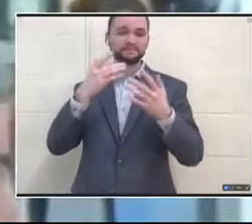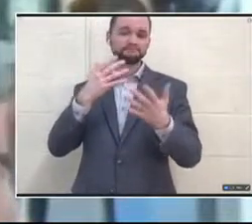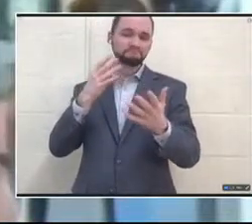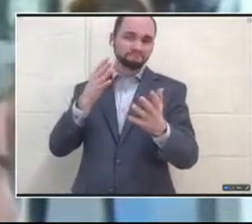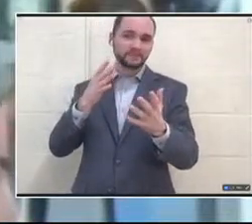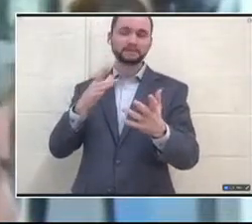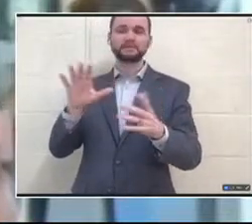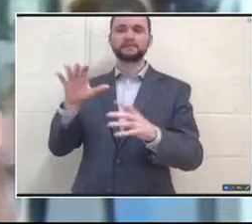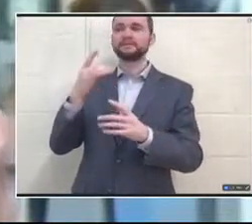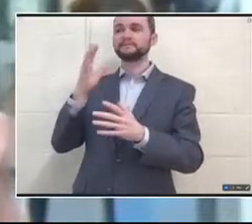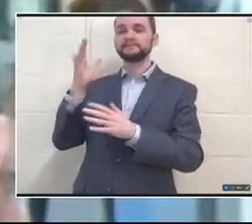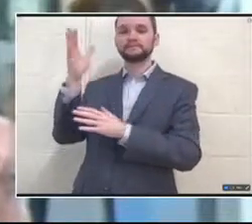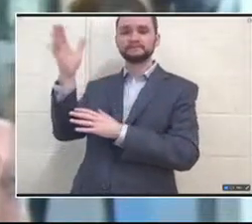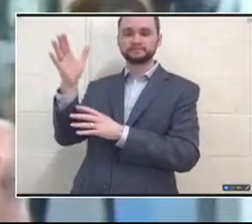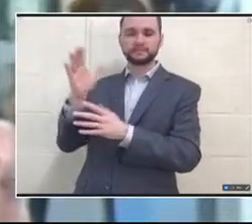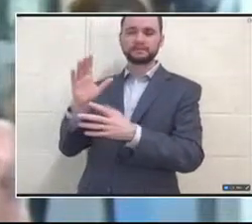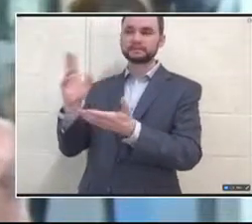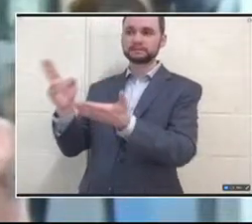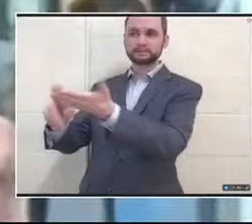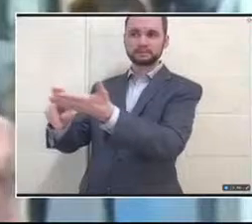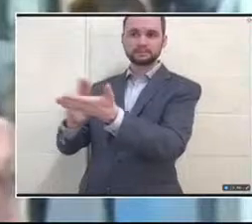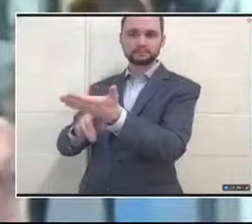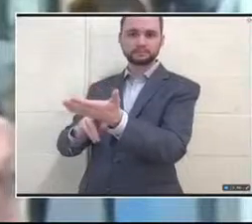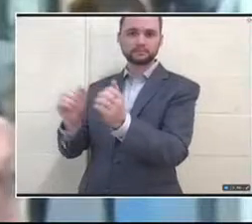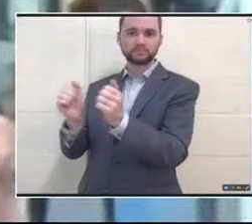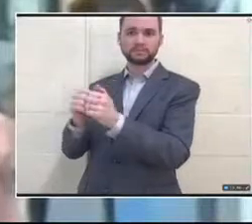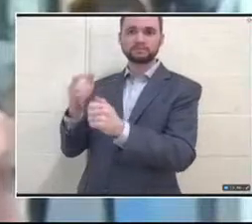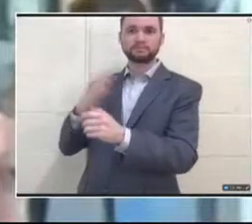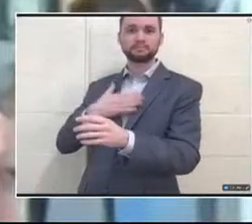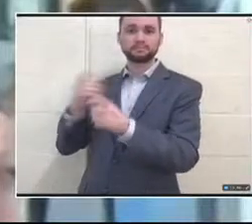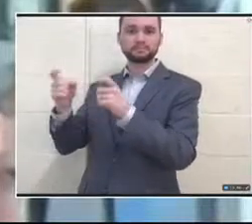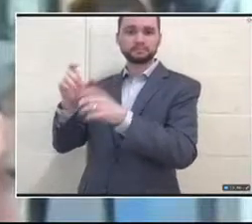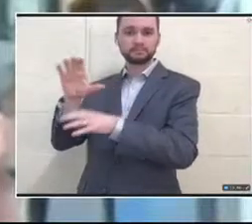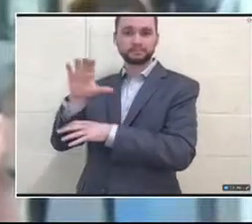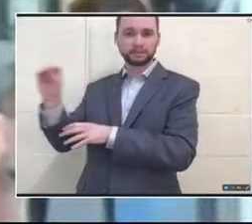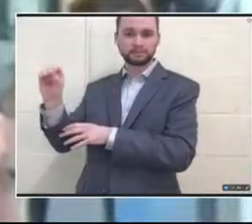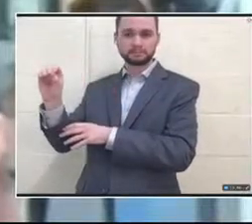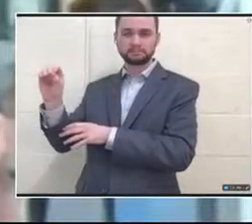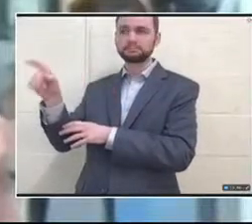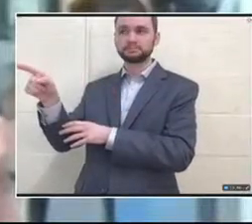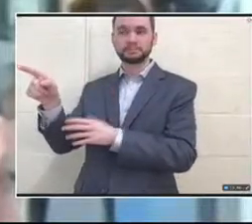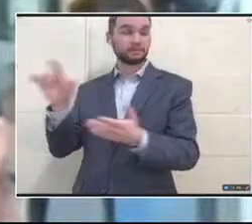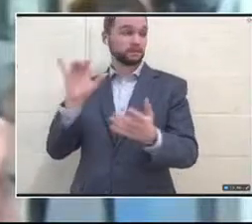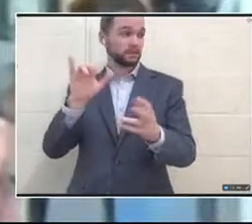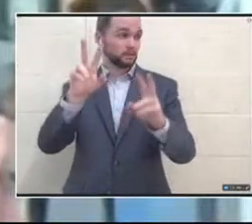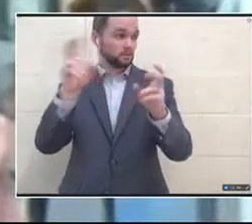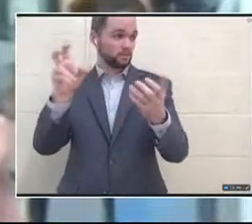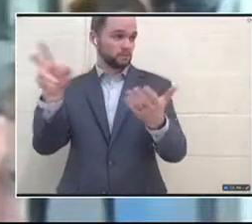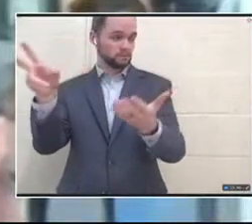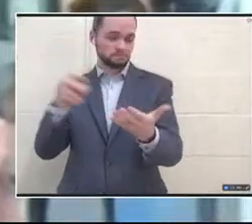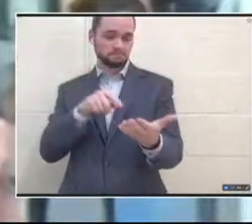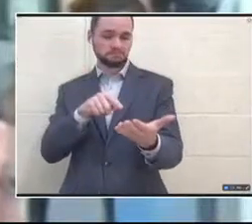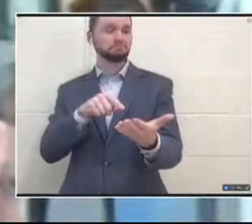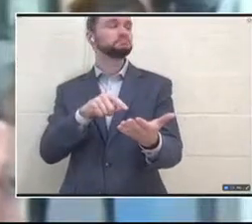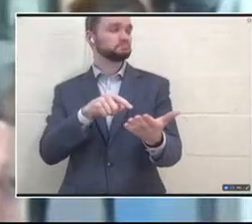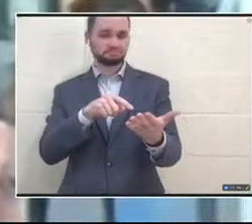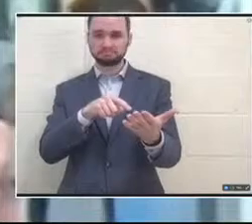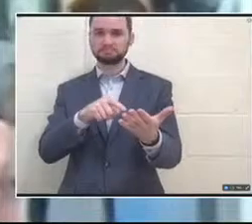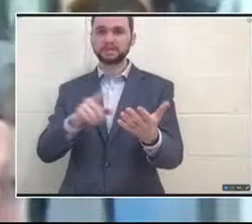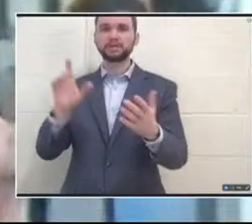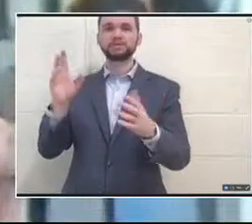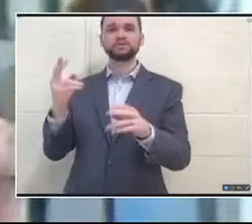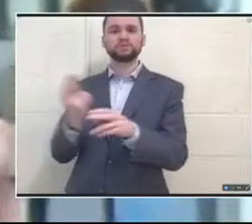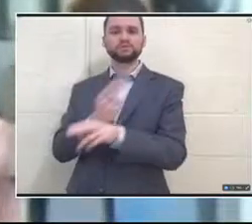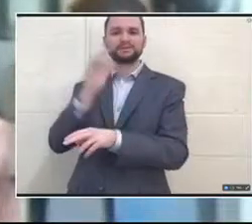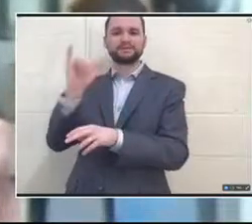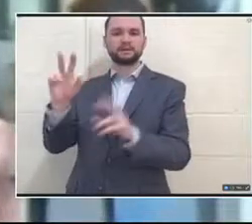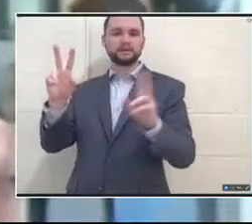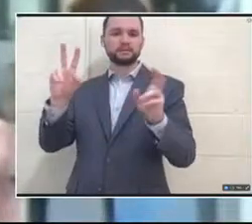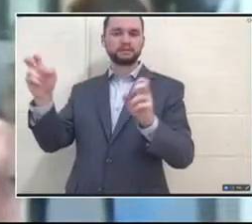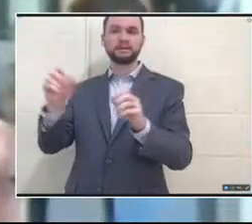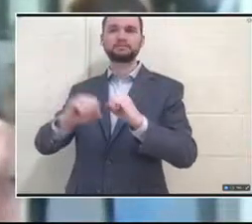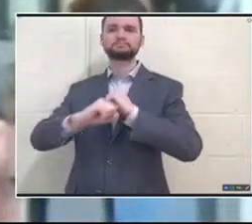they took that very seriously and to heart and used it to go forward to propel what would be my career.